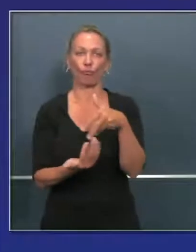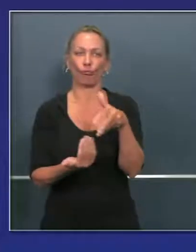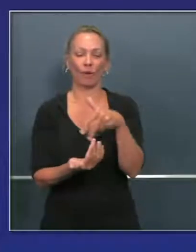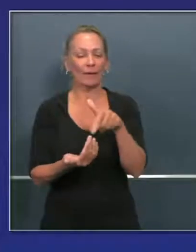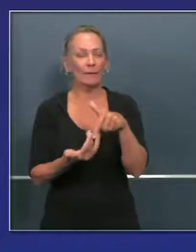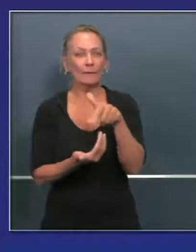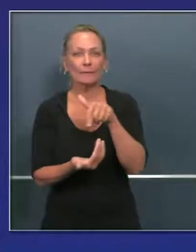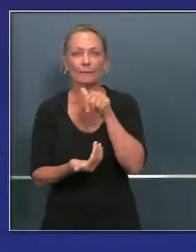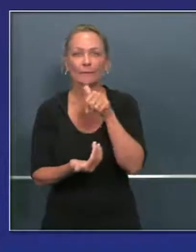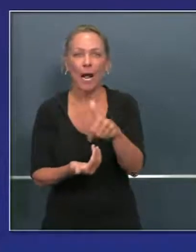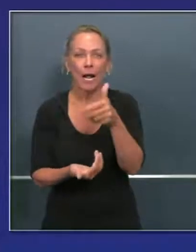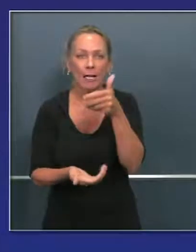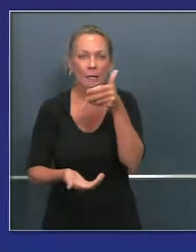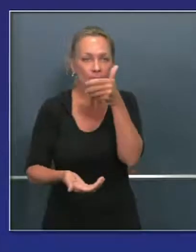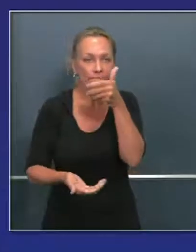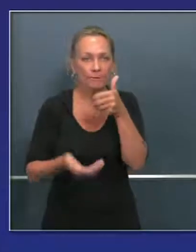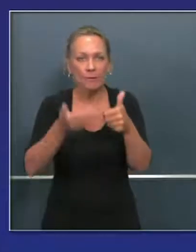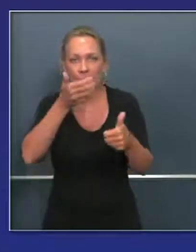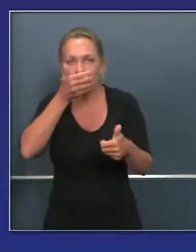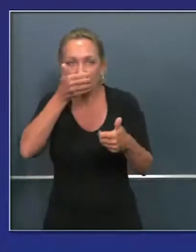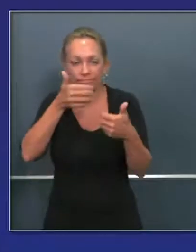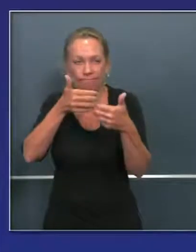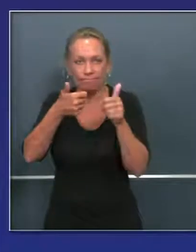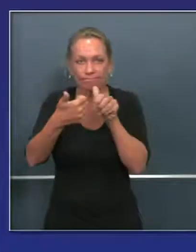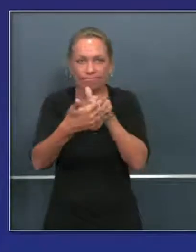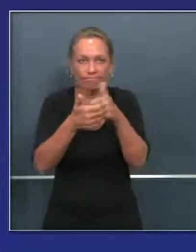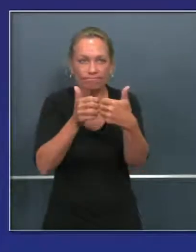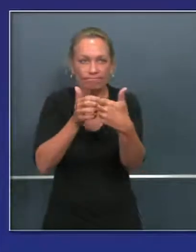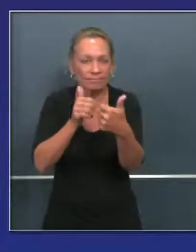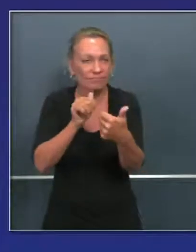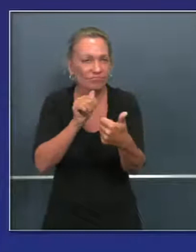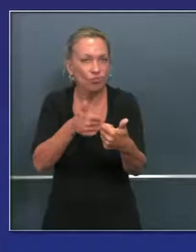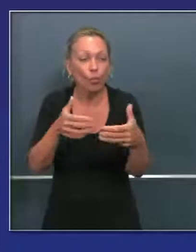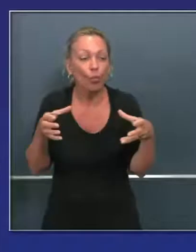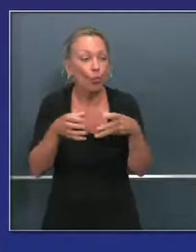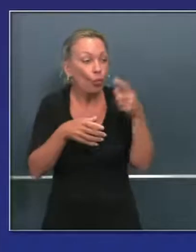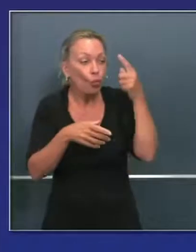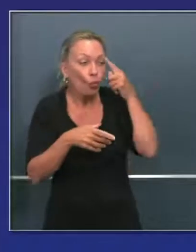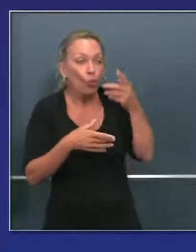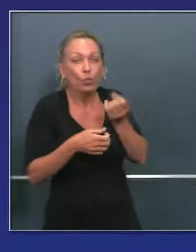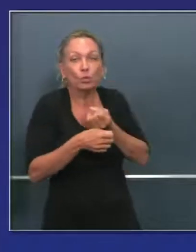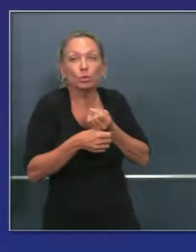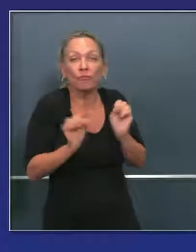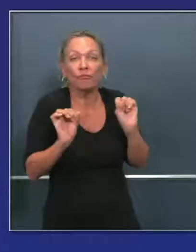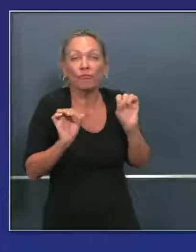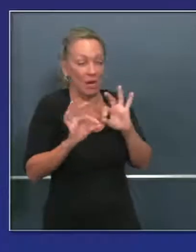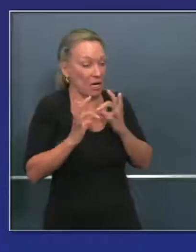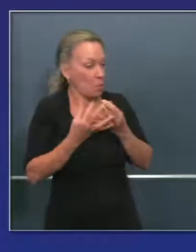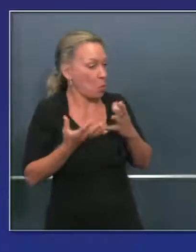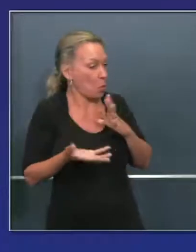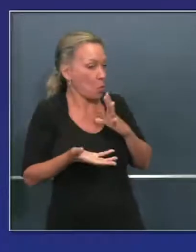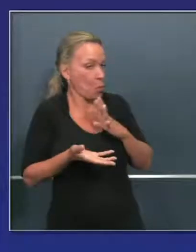in cases and then the rise in hospitalizations that were seen in Sacramento County in over 40